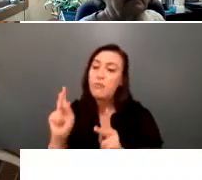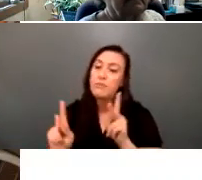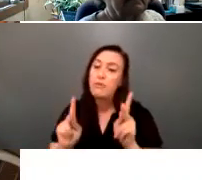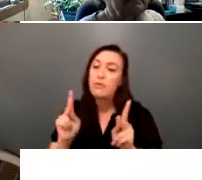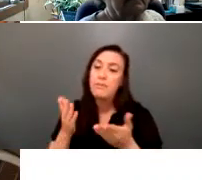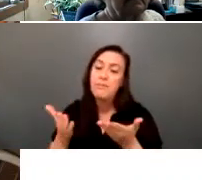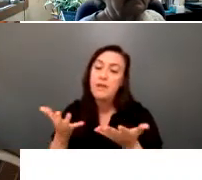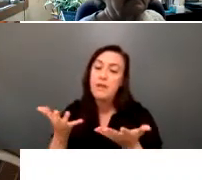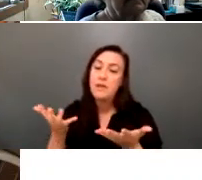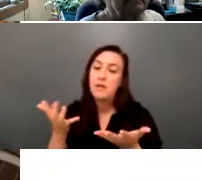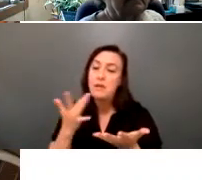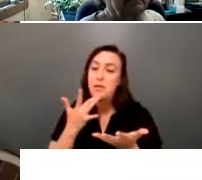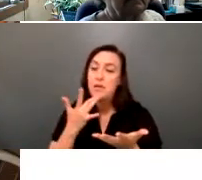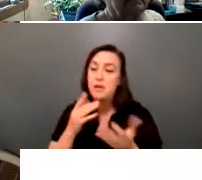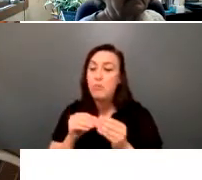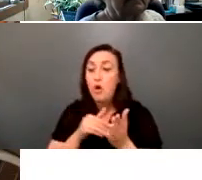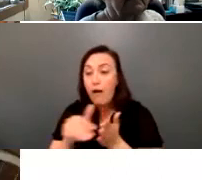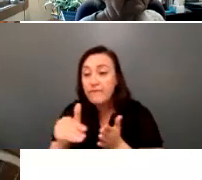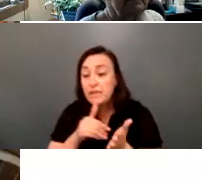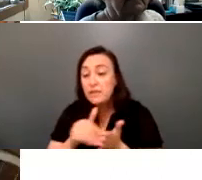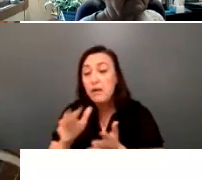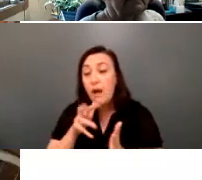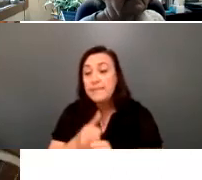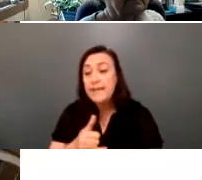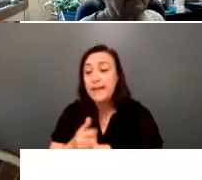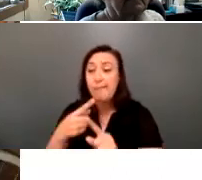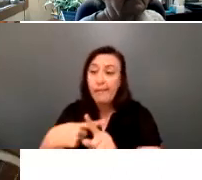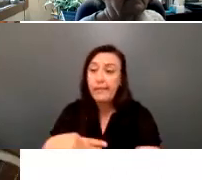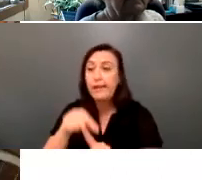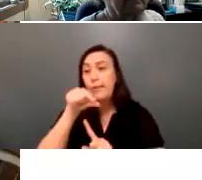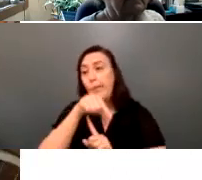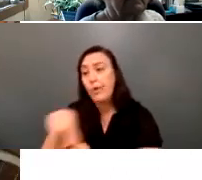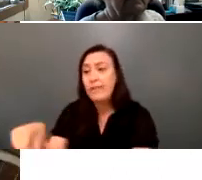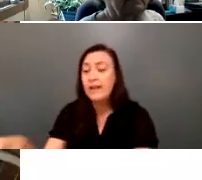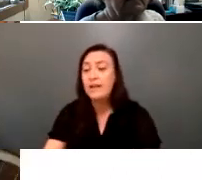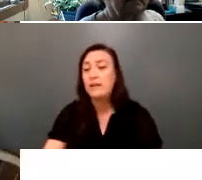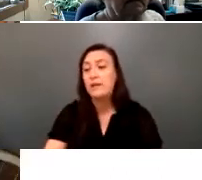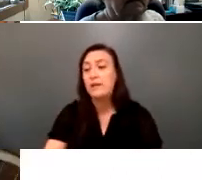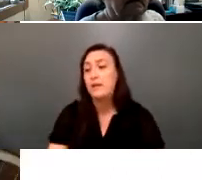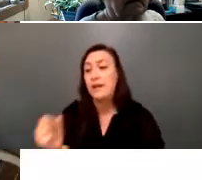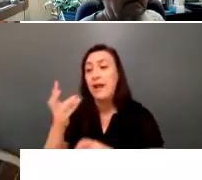Other people maybe want more frequent updates, so it could be monthly or quarterly, or every six months.